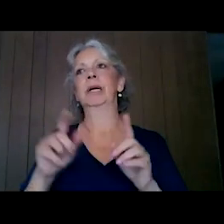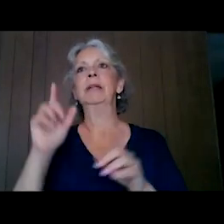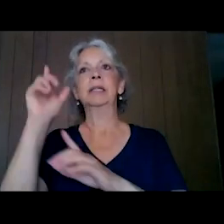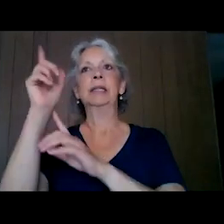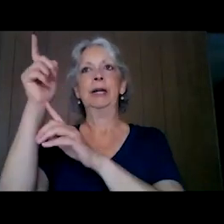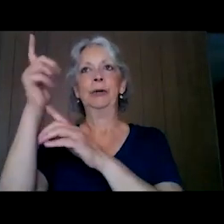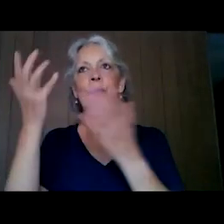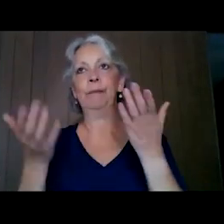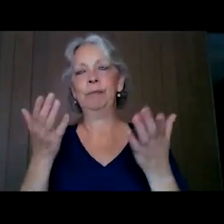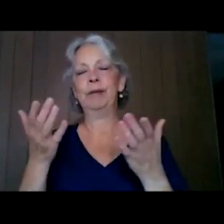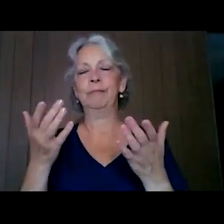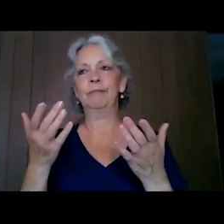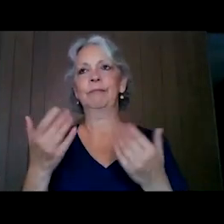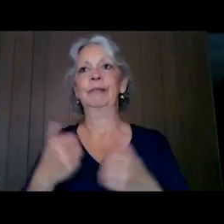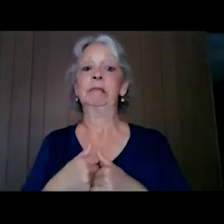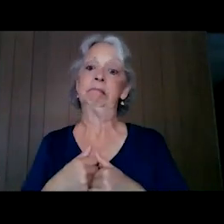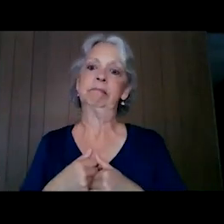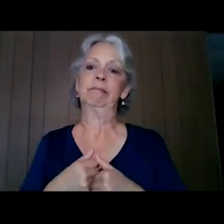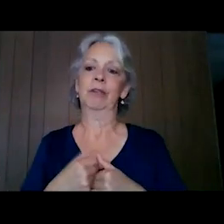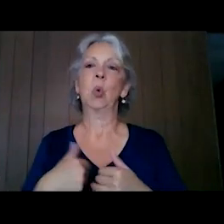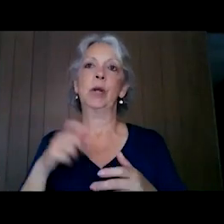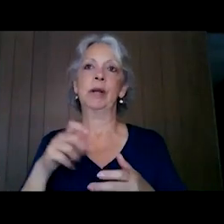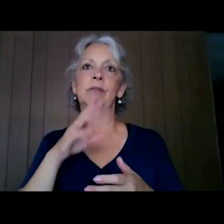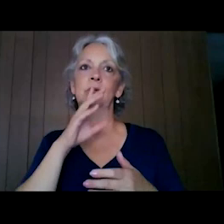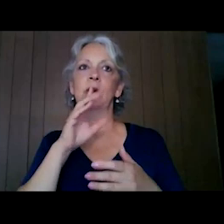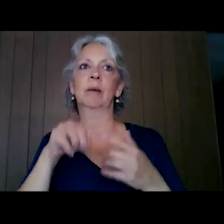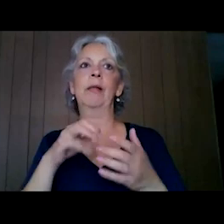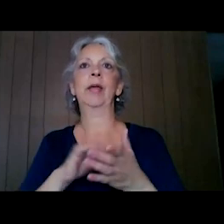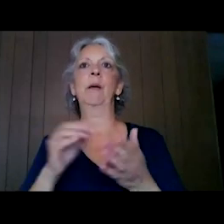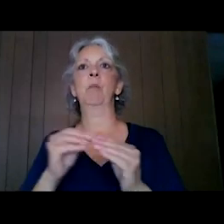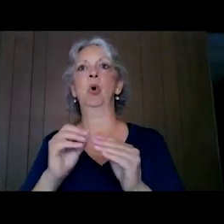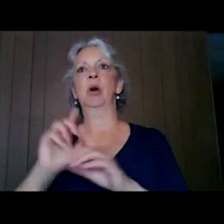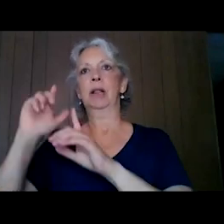So that's something we may be talking about more. But currently unscheduled,